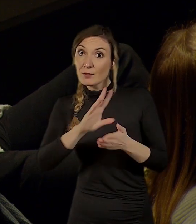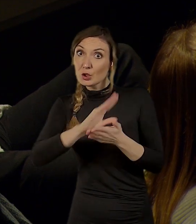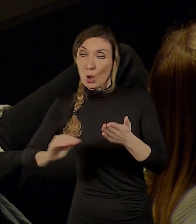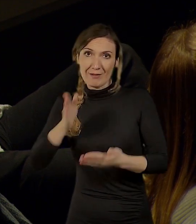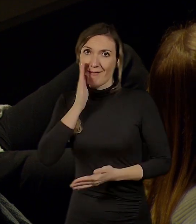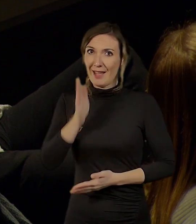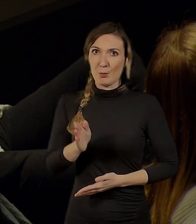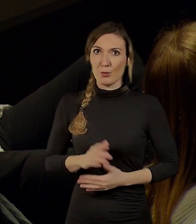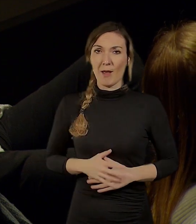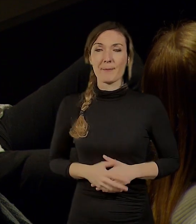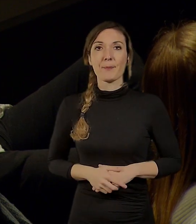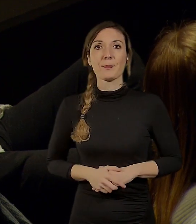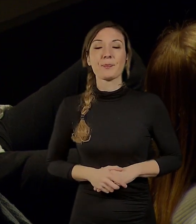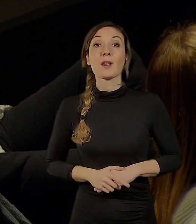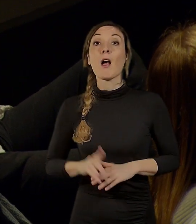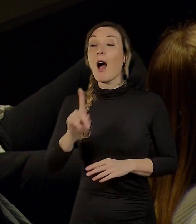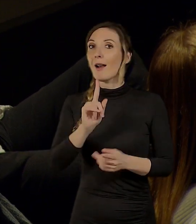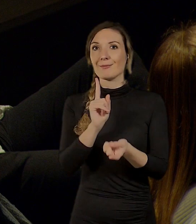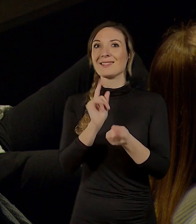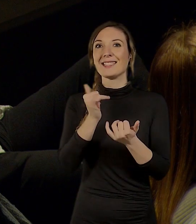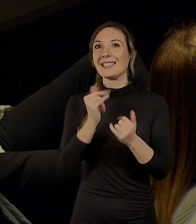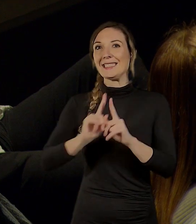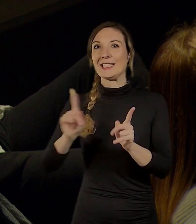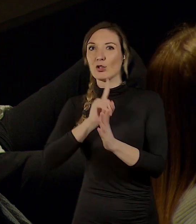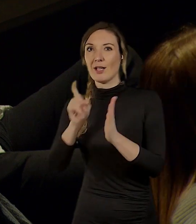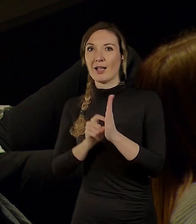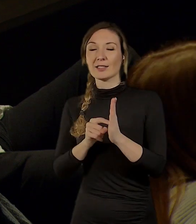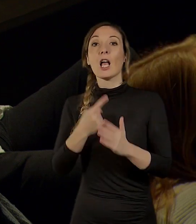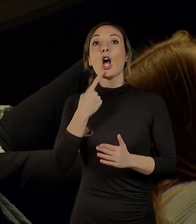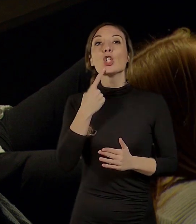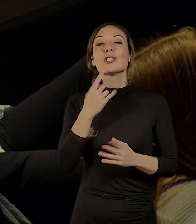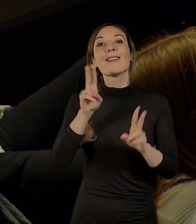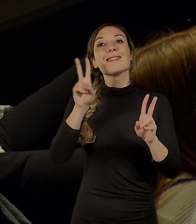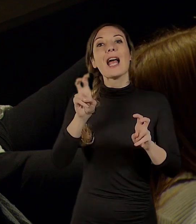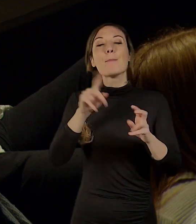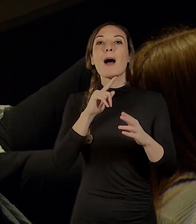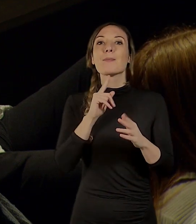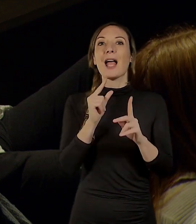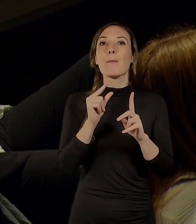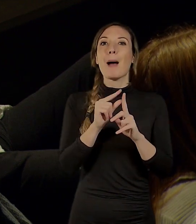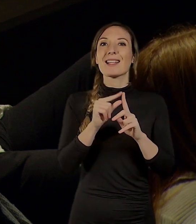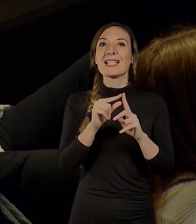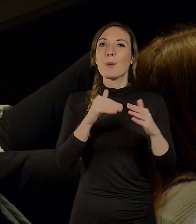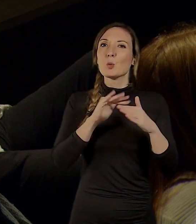discussing what they want and don't want there. And the result is a compromise that,